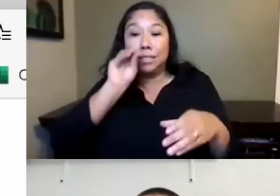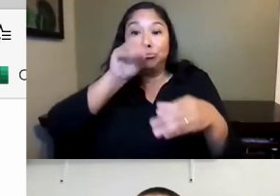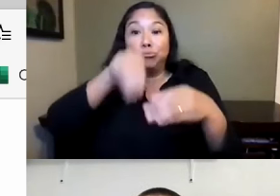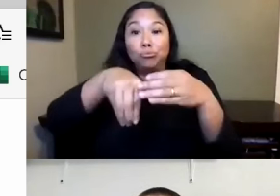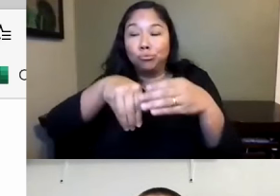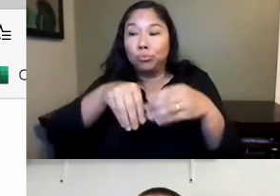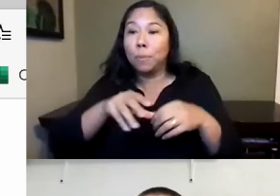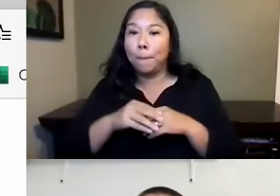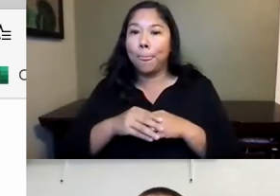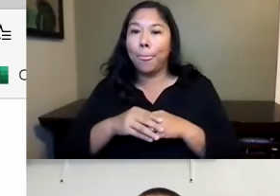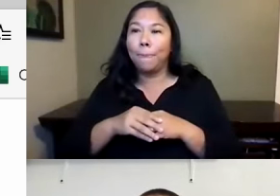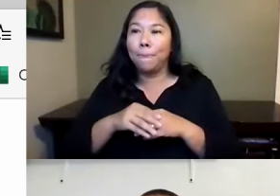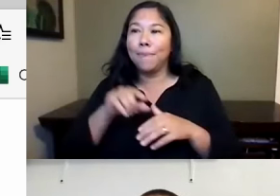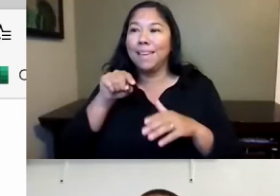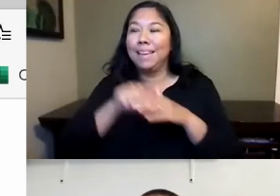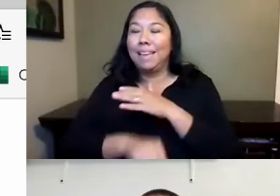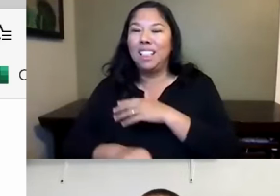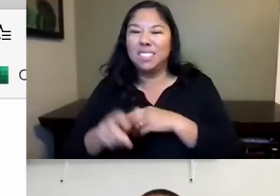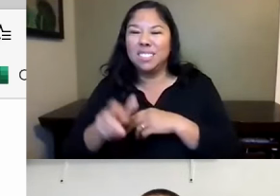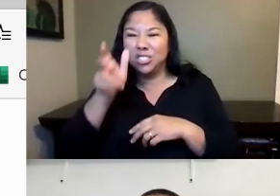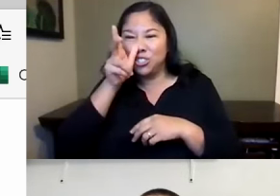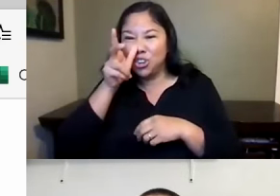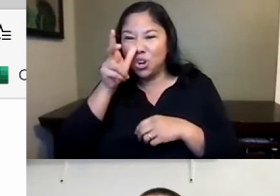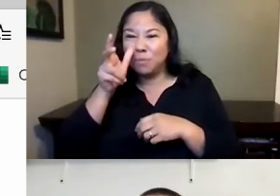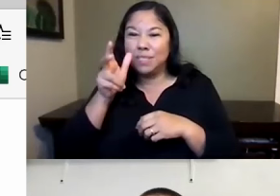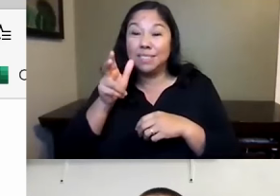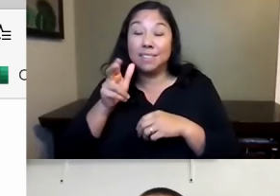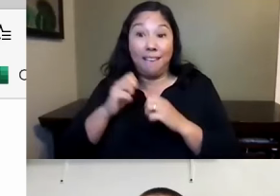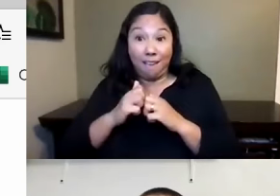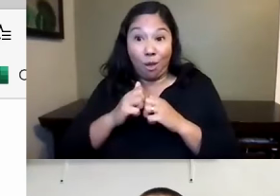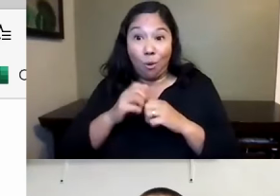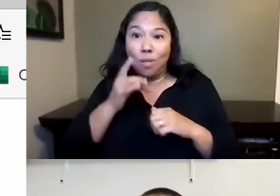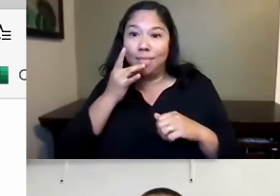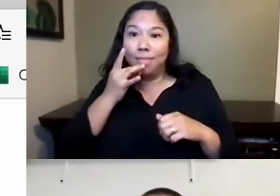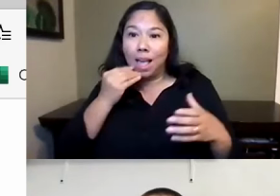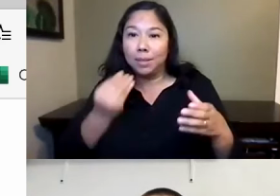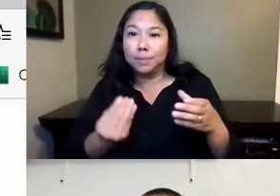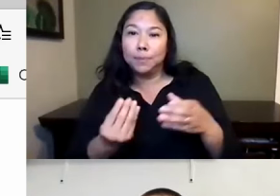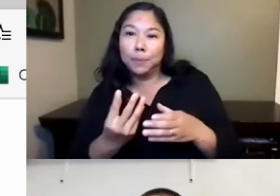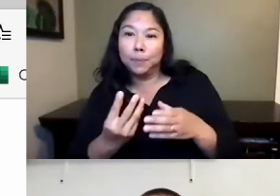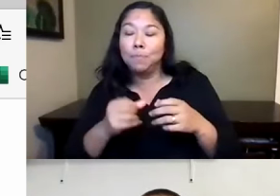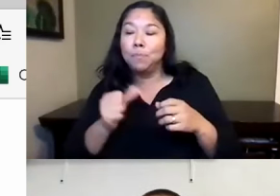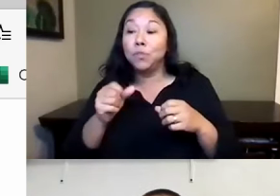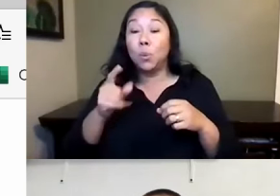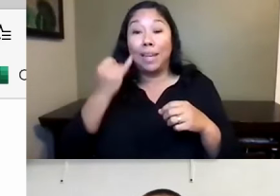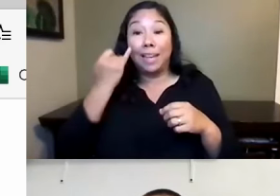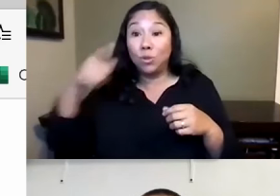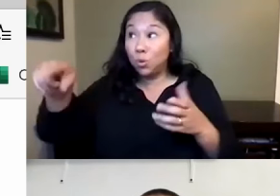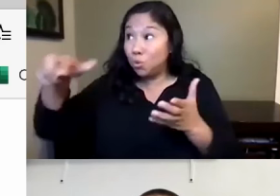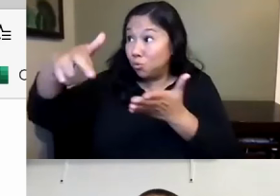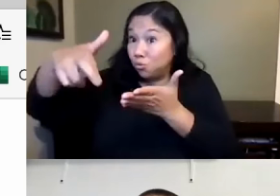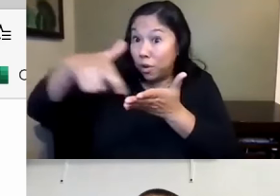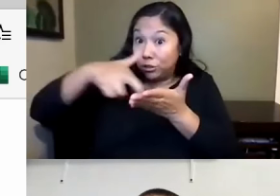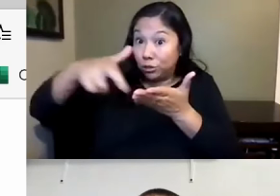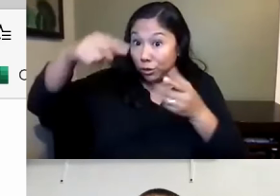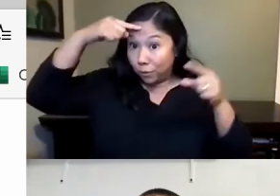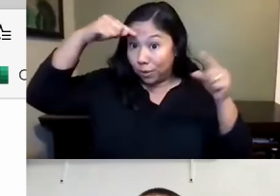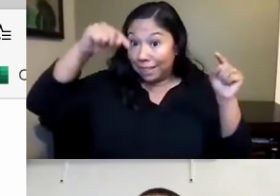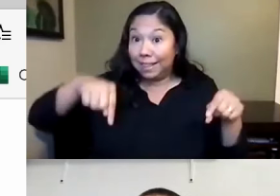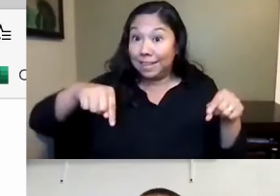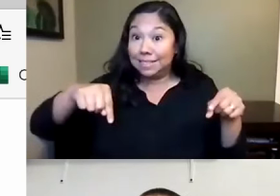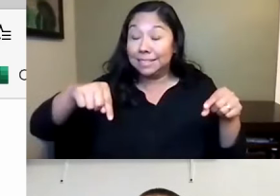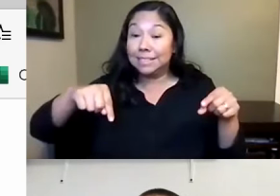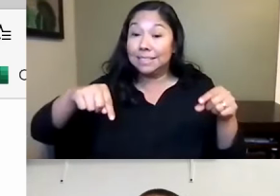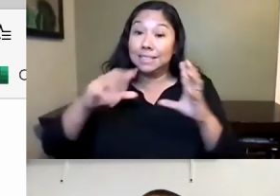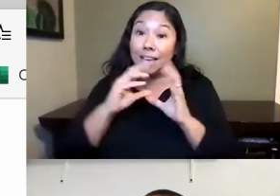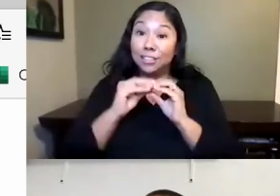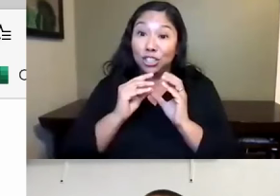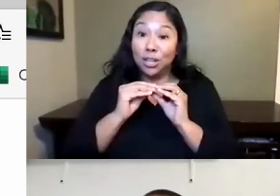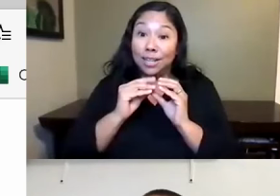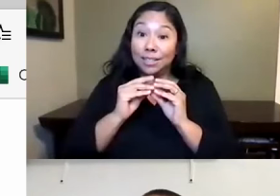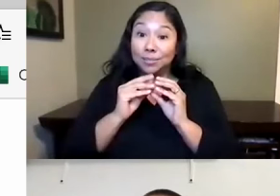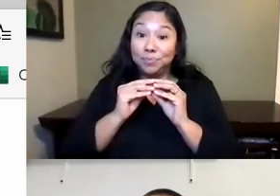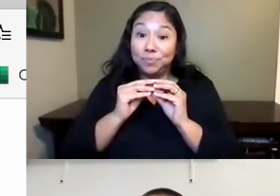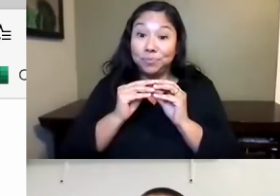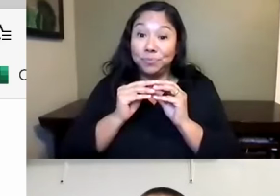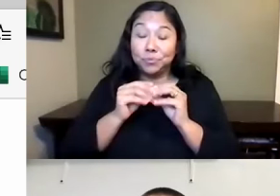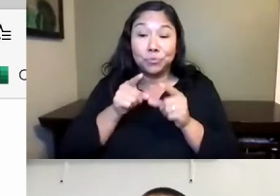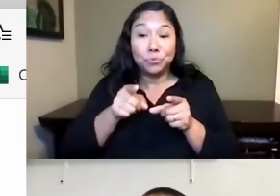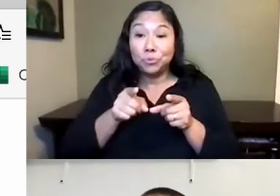kills germs with light. For those who registered for this session, you are entered into a raffle.